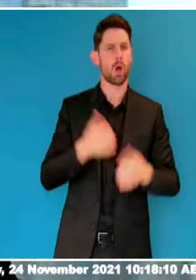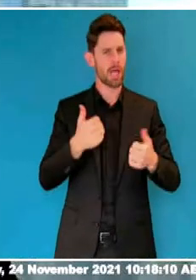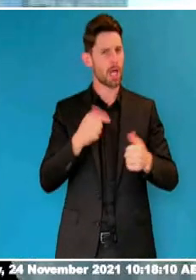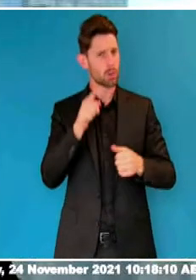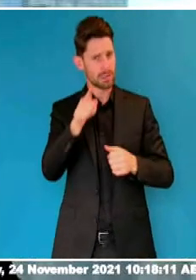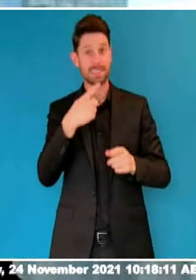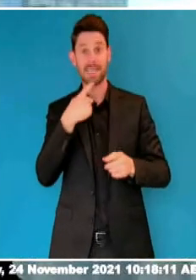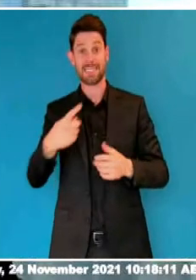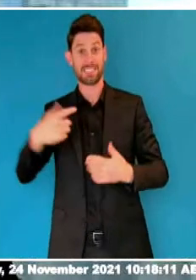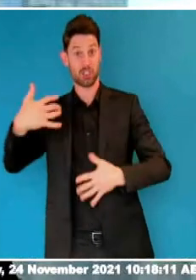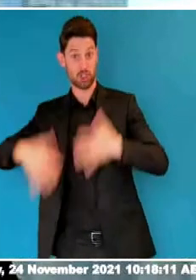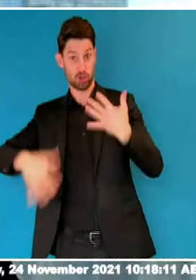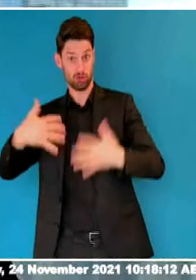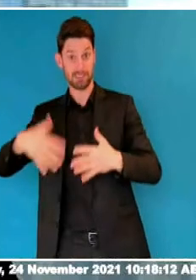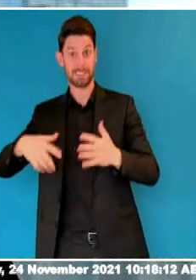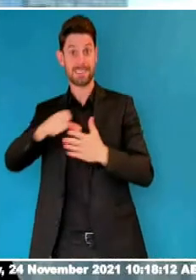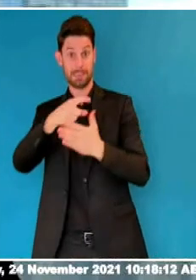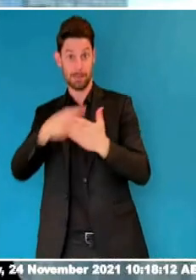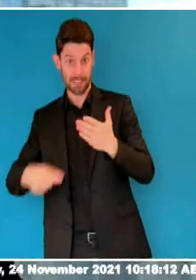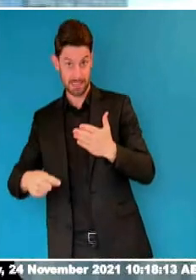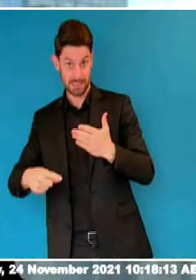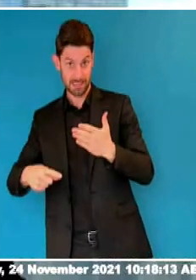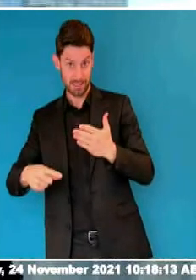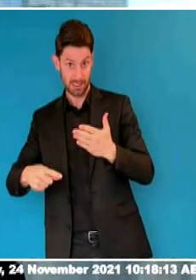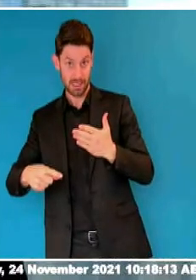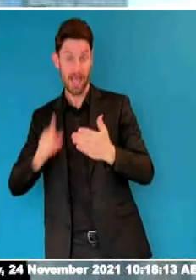is it work life and family needs separate from those matters?